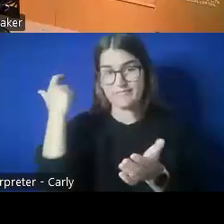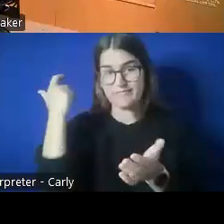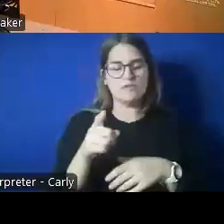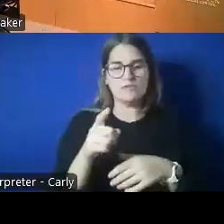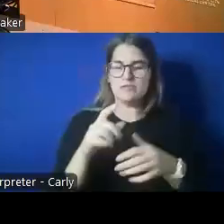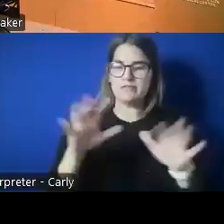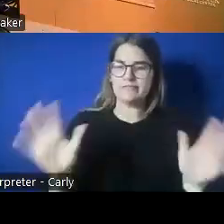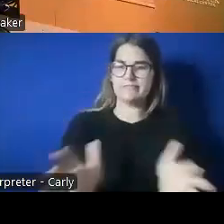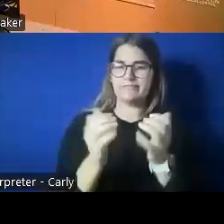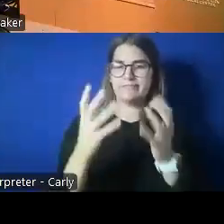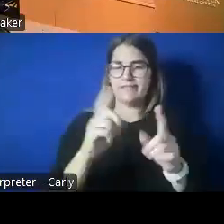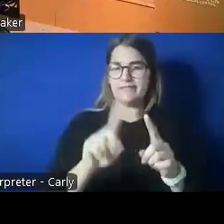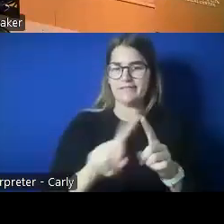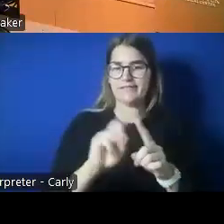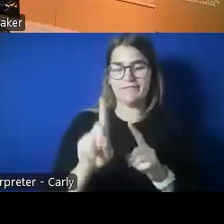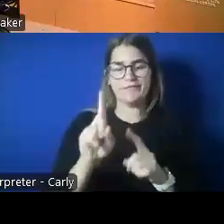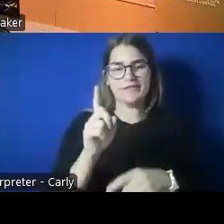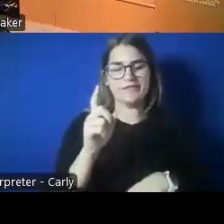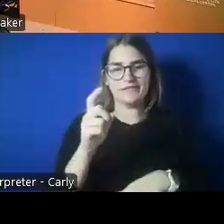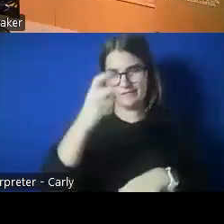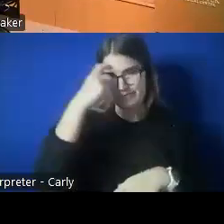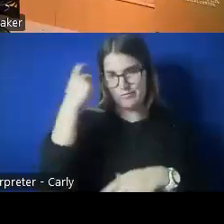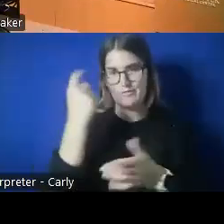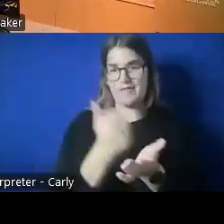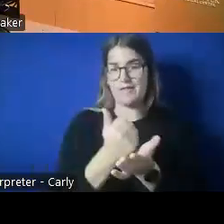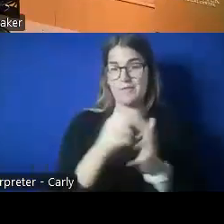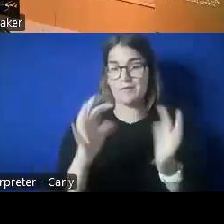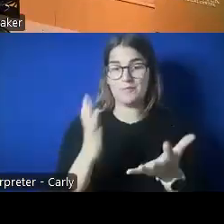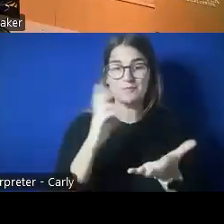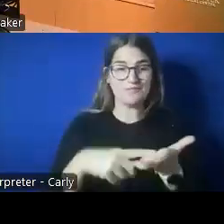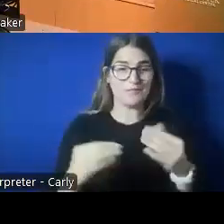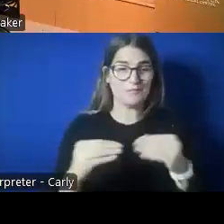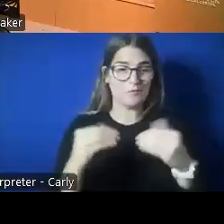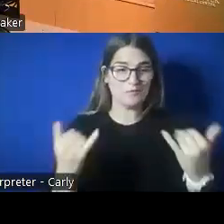therapy groups which she'll be telling you more about today um so this is our group that's going